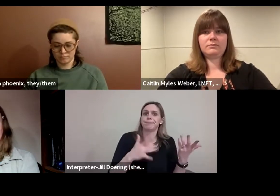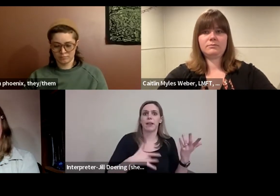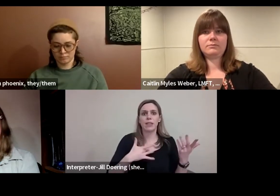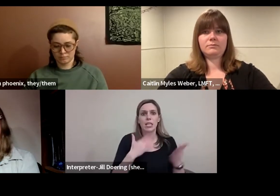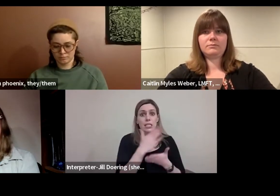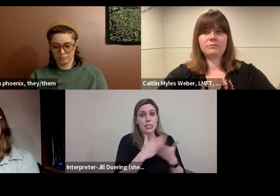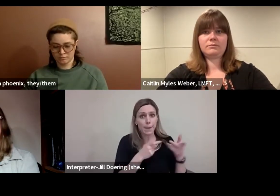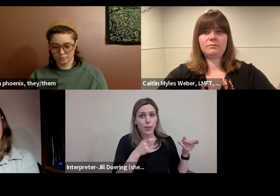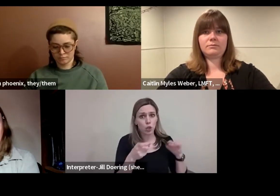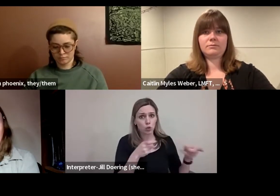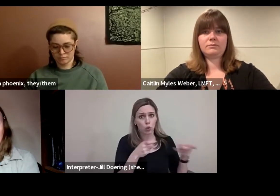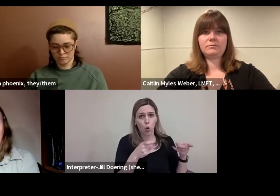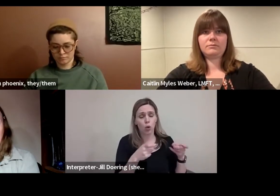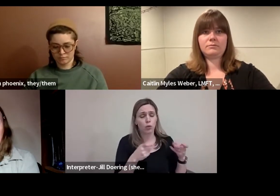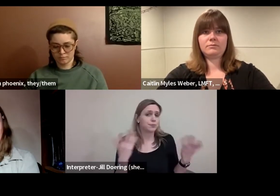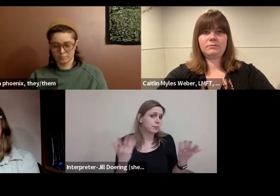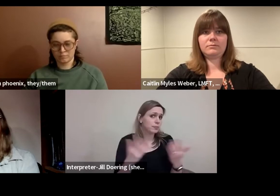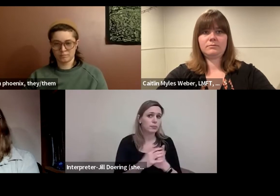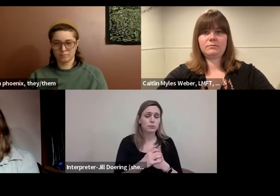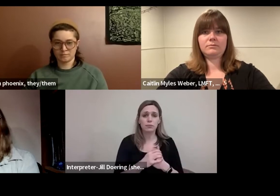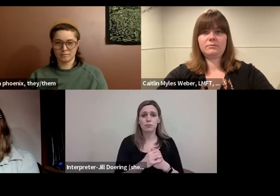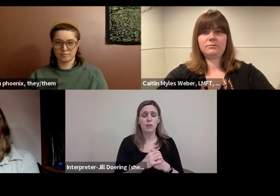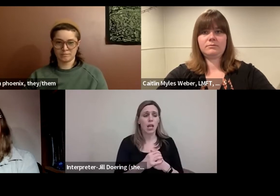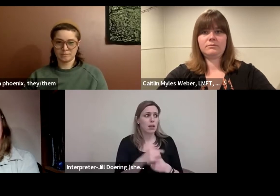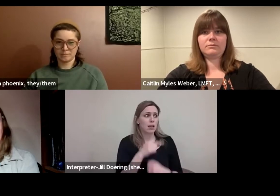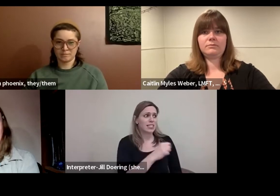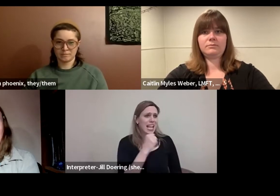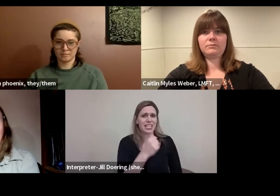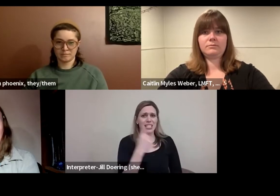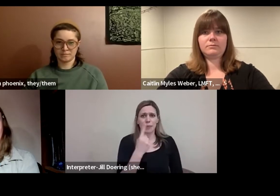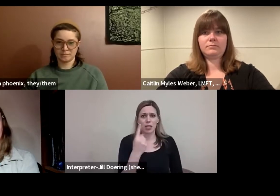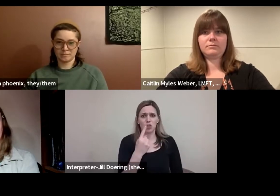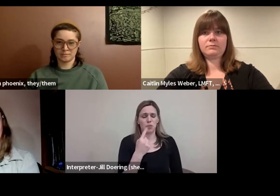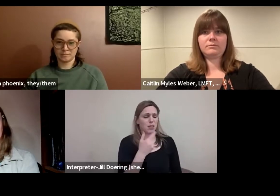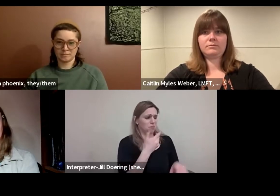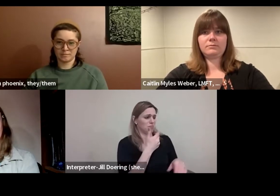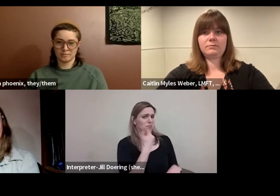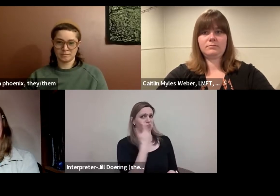You know, that's not something that is shameful, that is something somebody who feels that their life